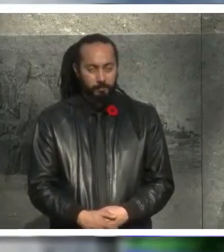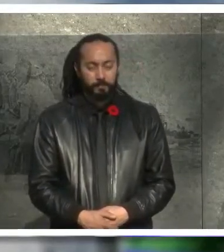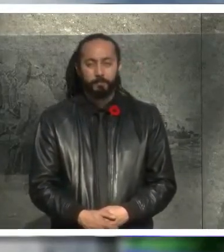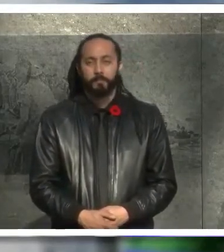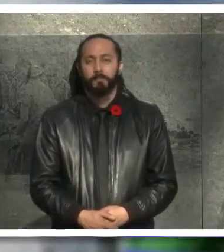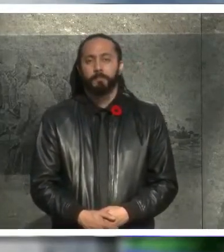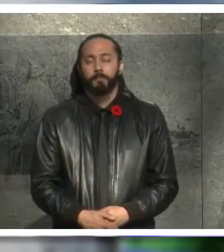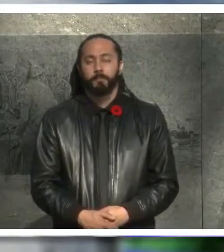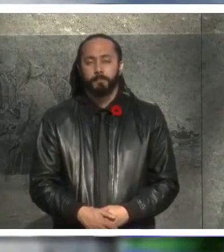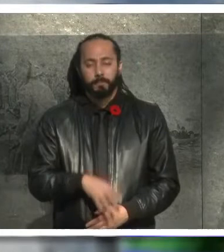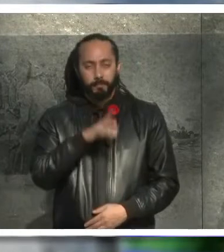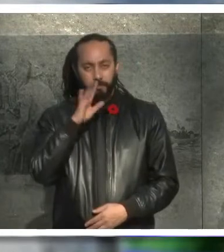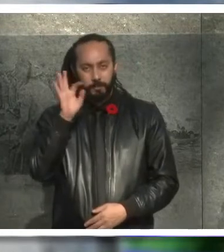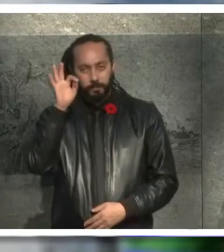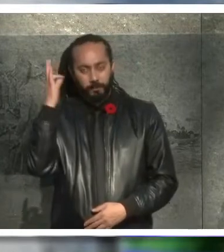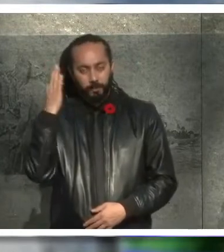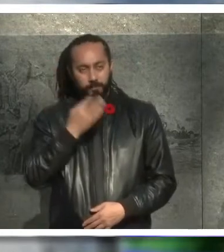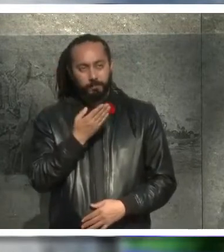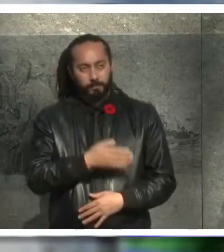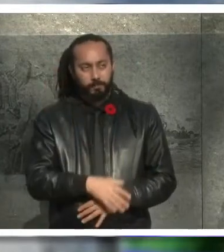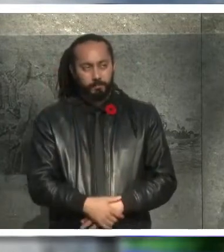(Speaks French)